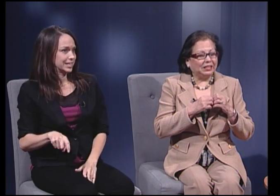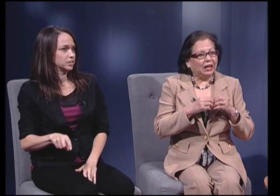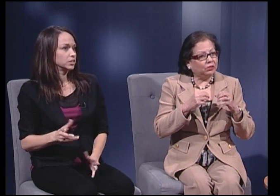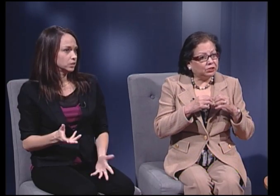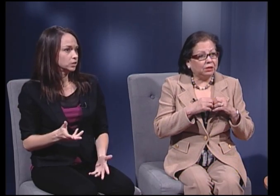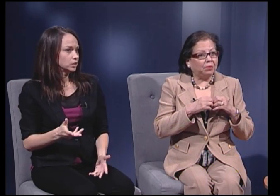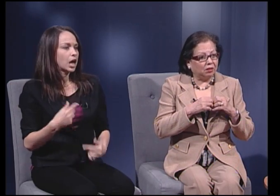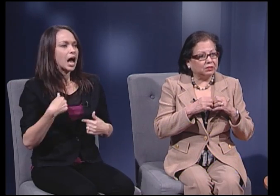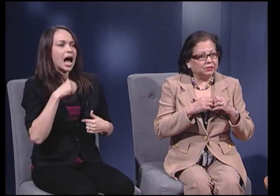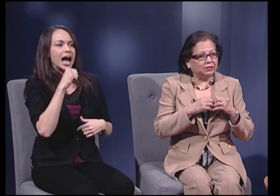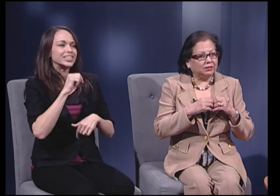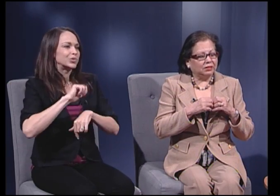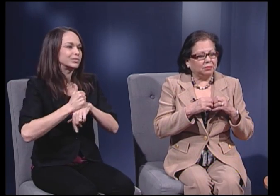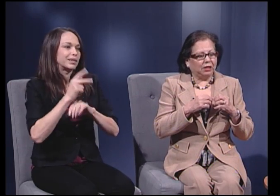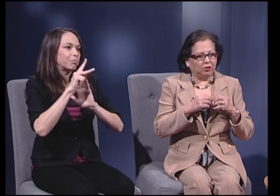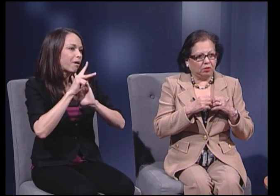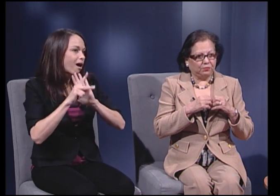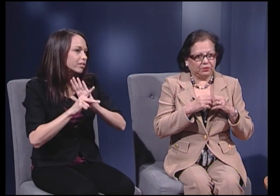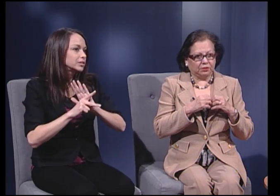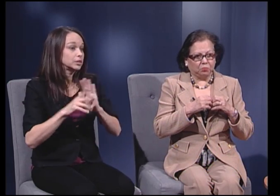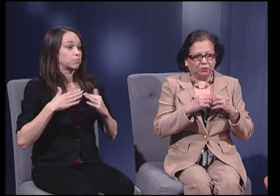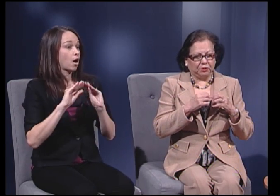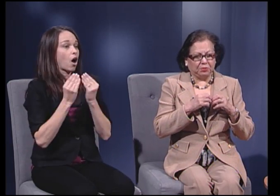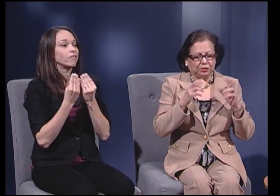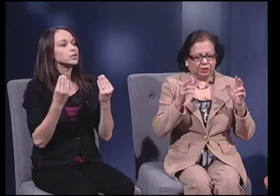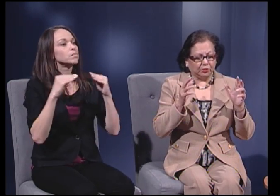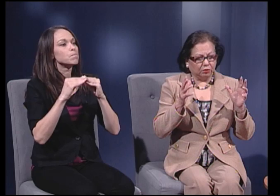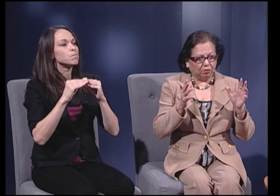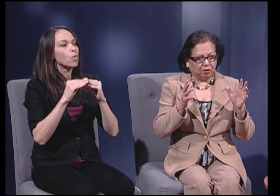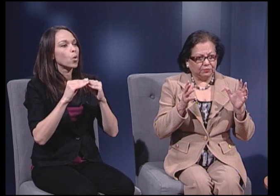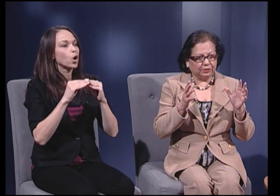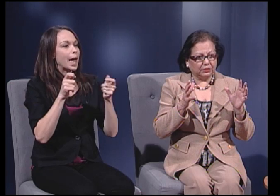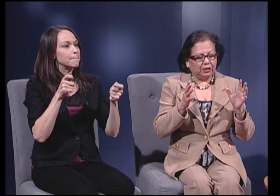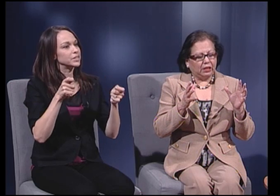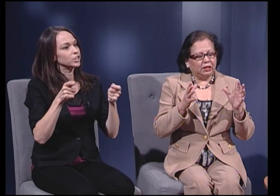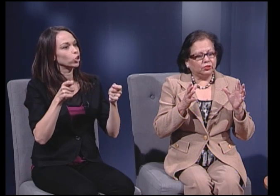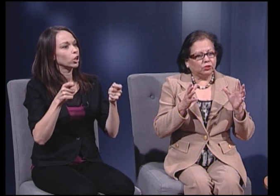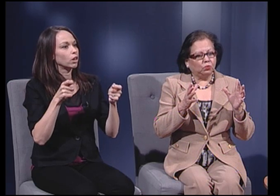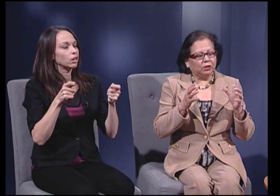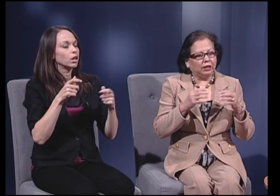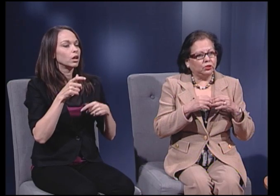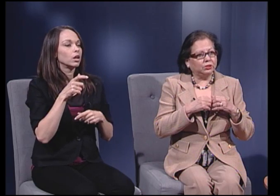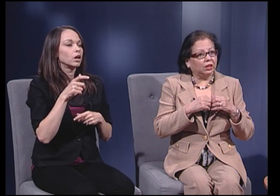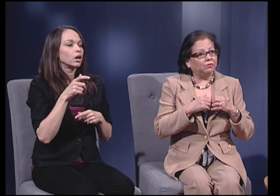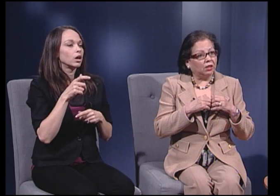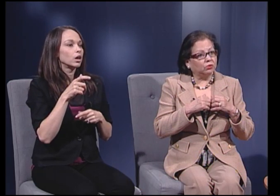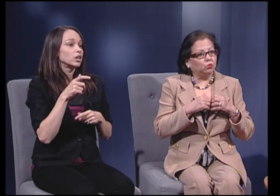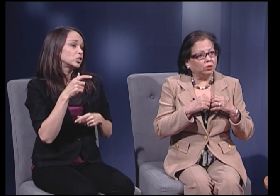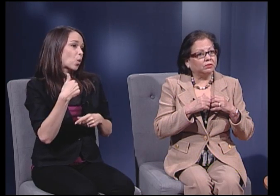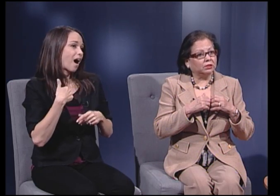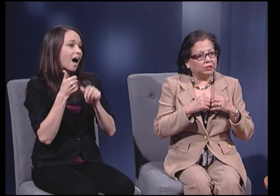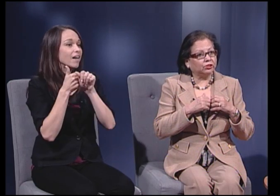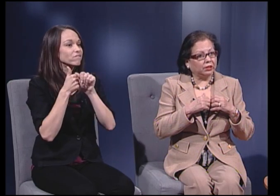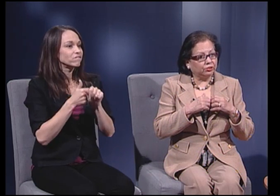I don't set policy. My office is more of an administerial office and so what I do I follow the will of the legislature.